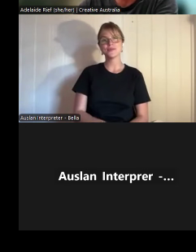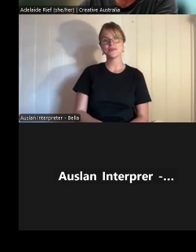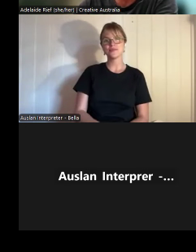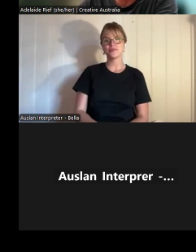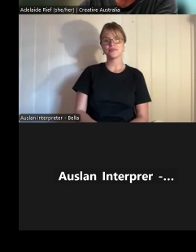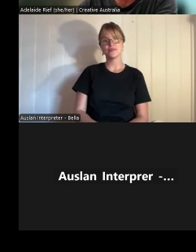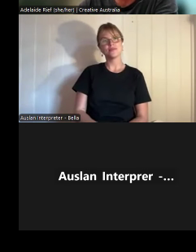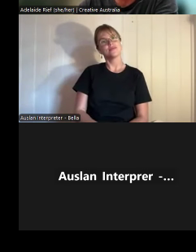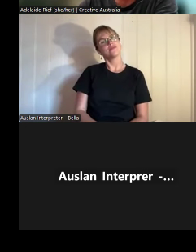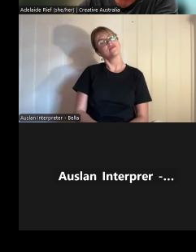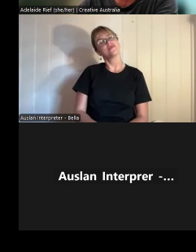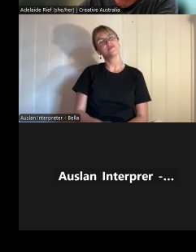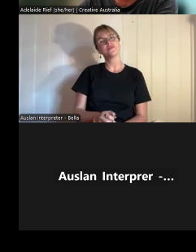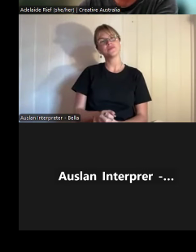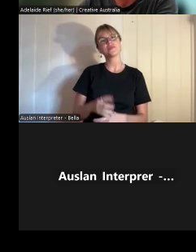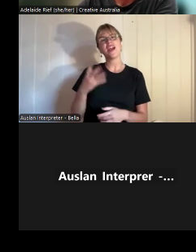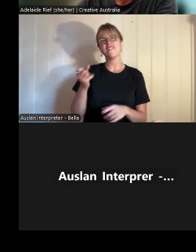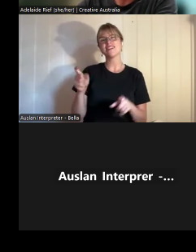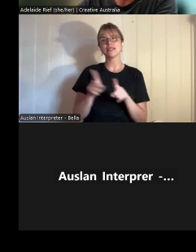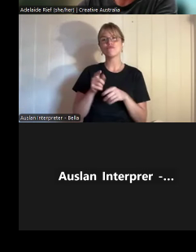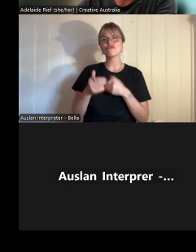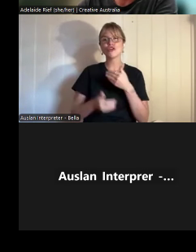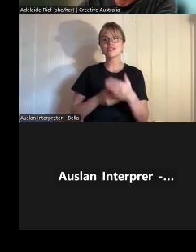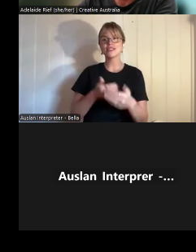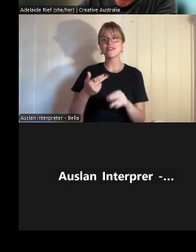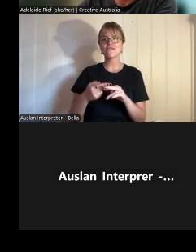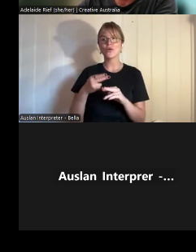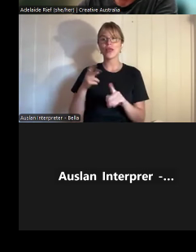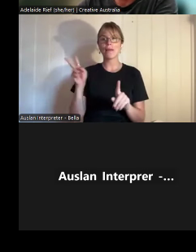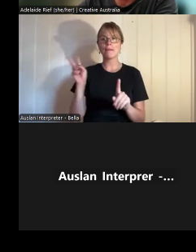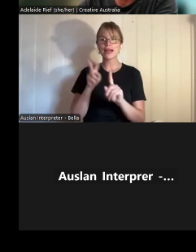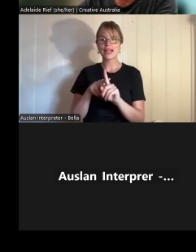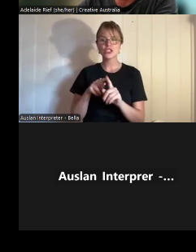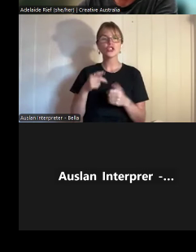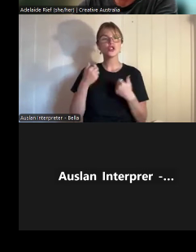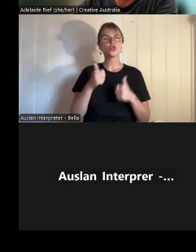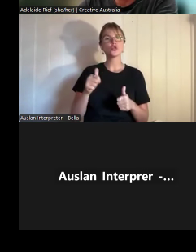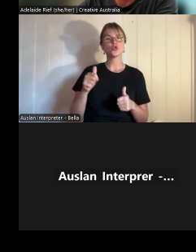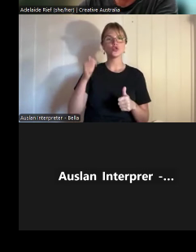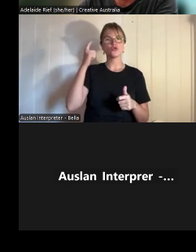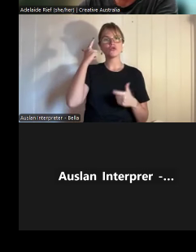apply using the same process. So you apply using Creative Australia's application management